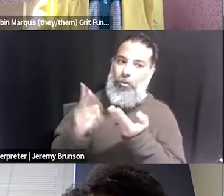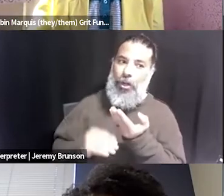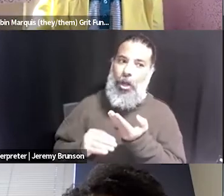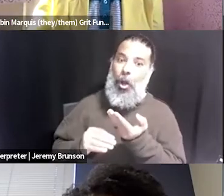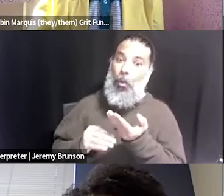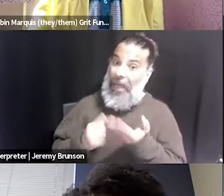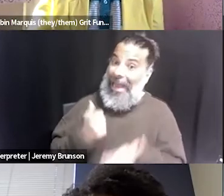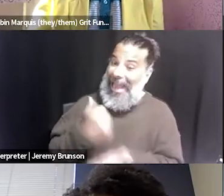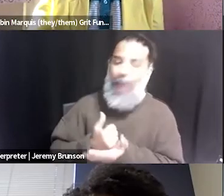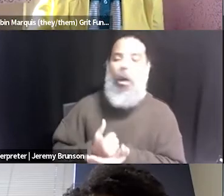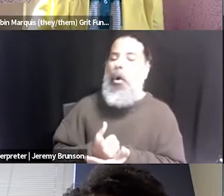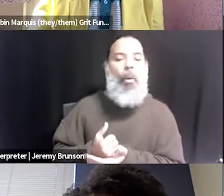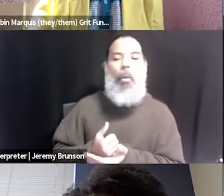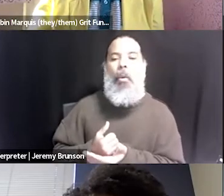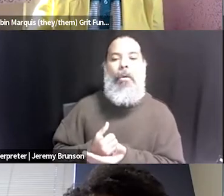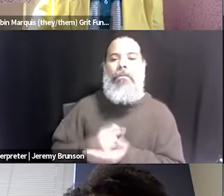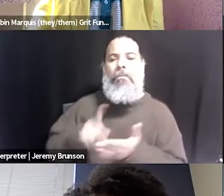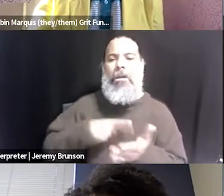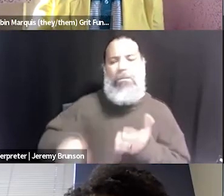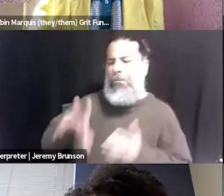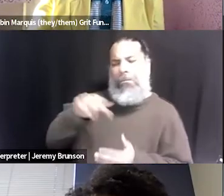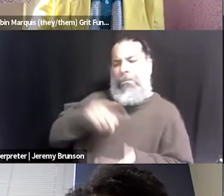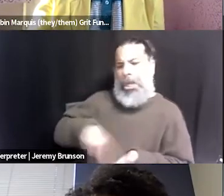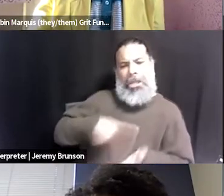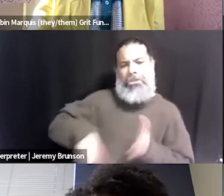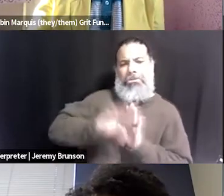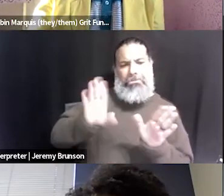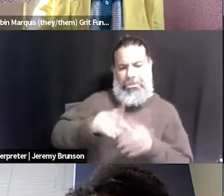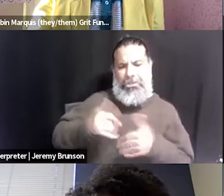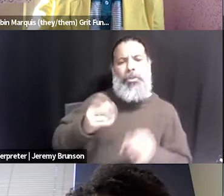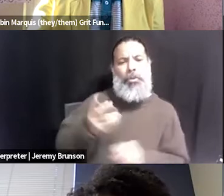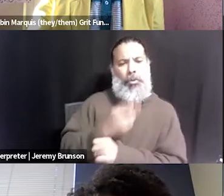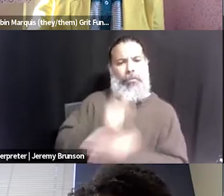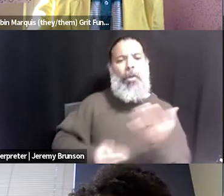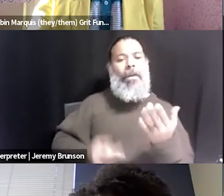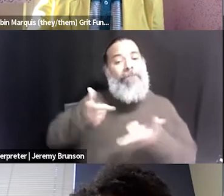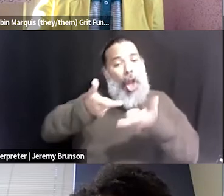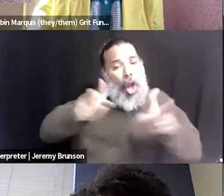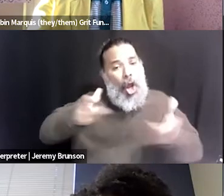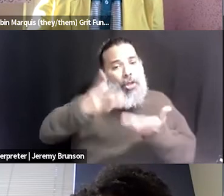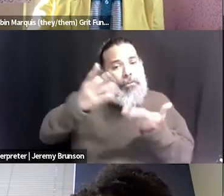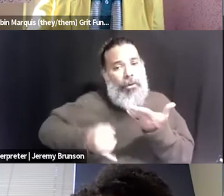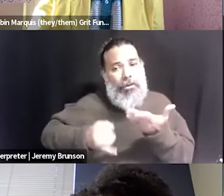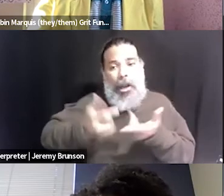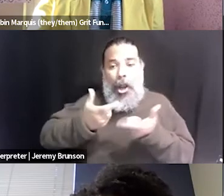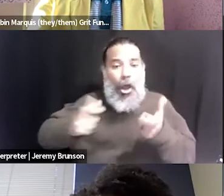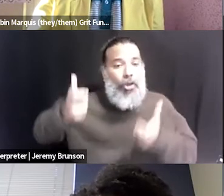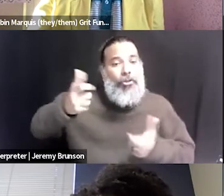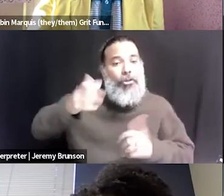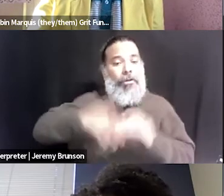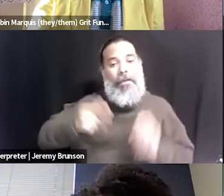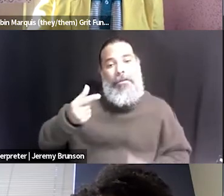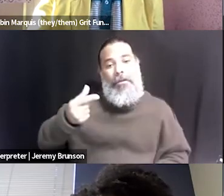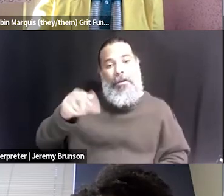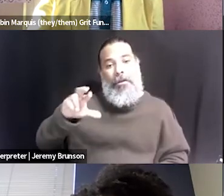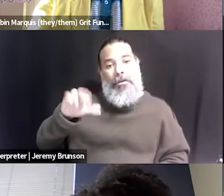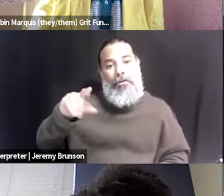me out. No, that doesn't, if it's a larger project, larger than what the Grit Fund would pay for